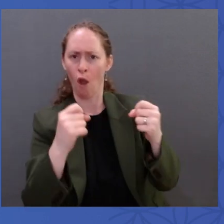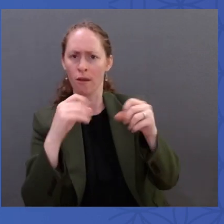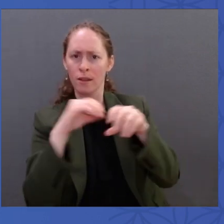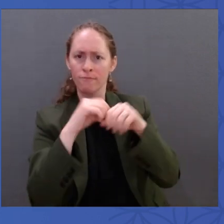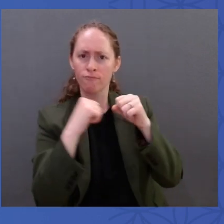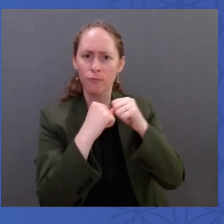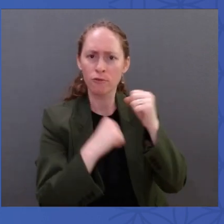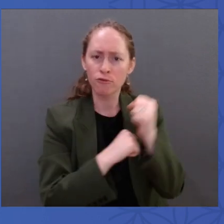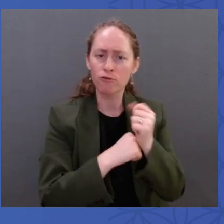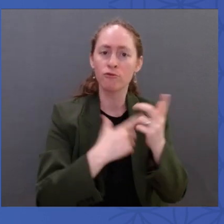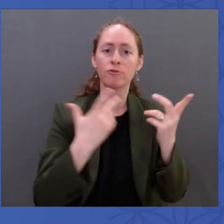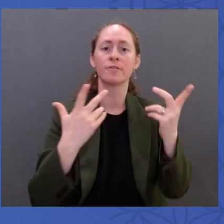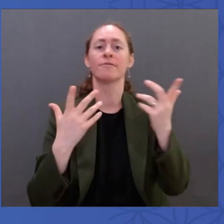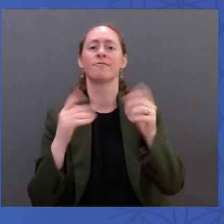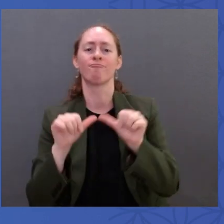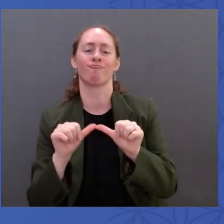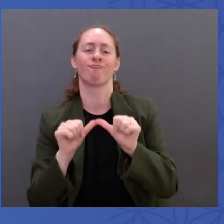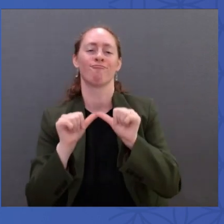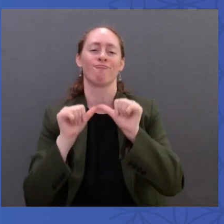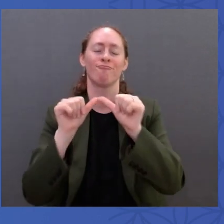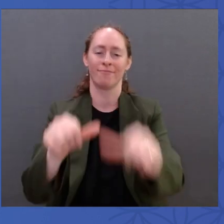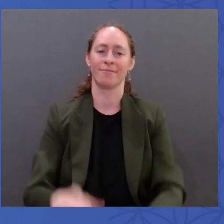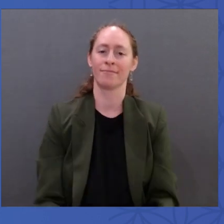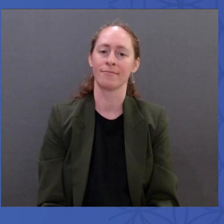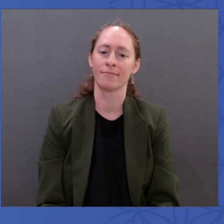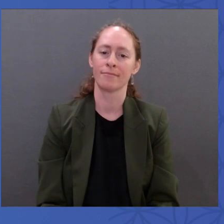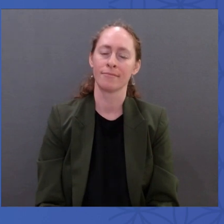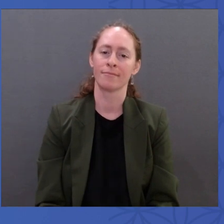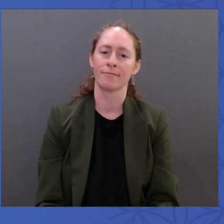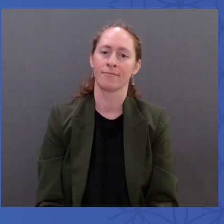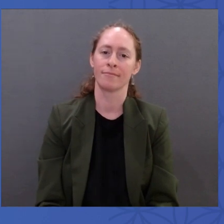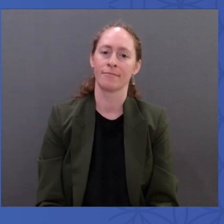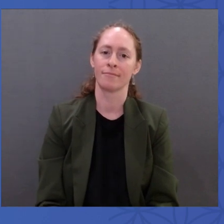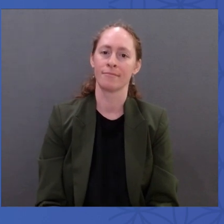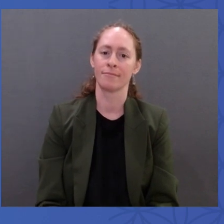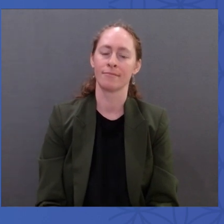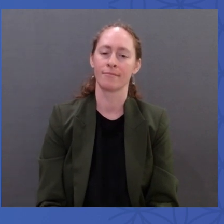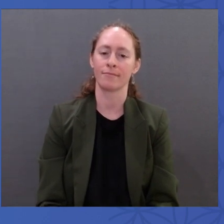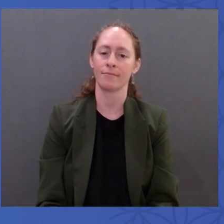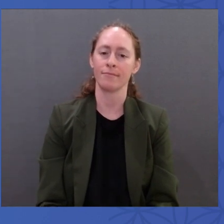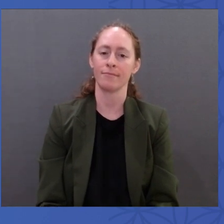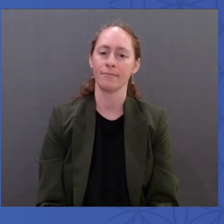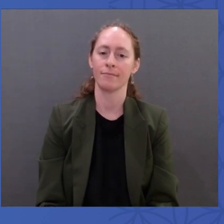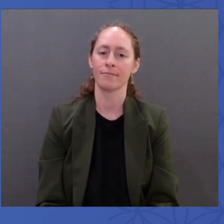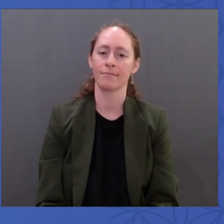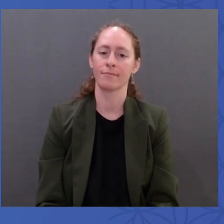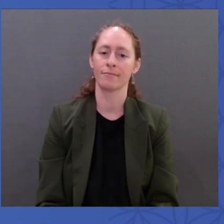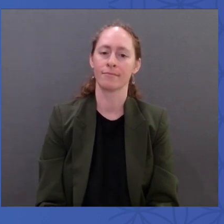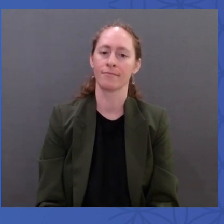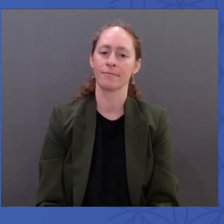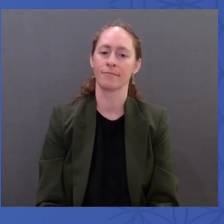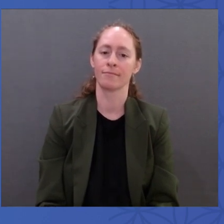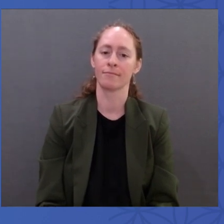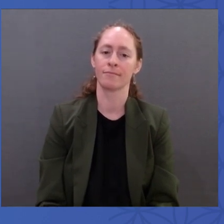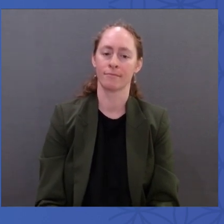So Australia is delighted to be a founding member of the Indo-Pacific Economic Framework, a framework that will bring countries in the region